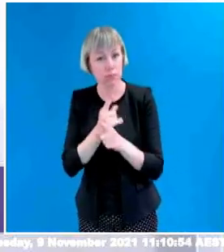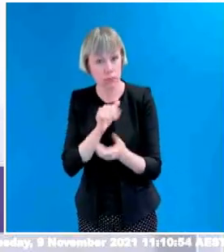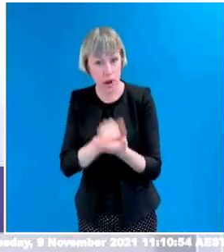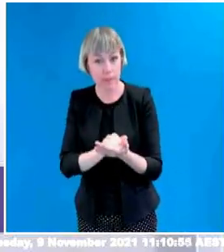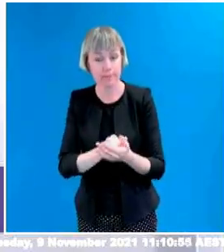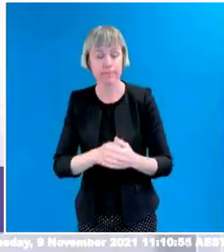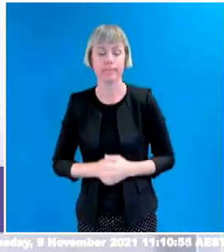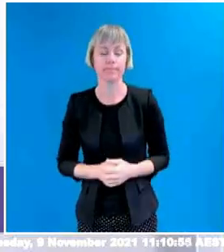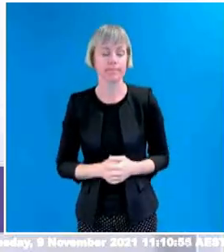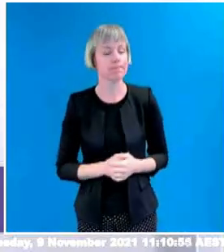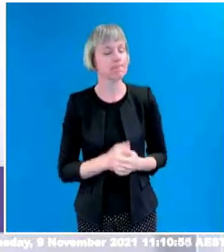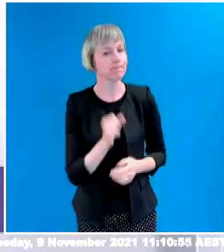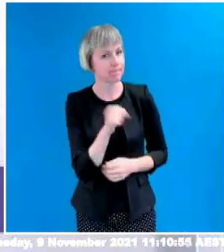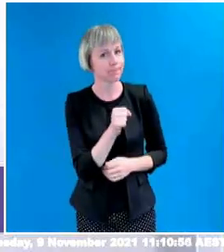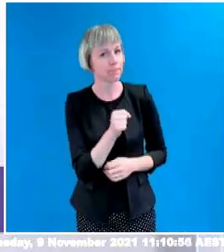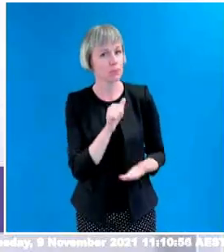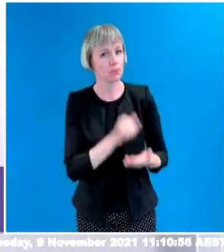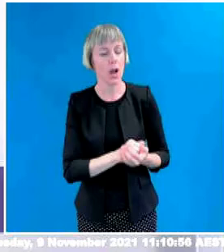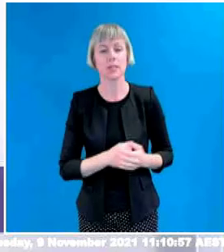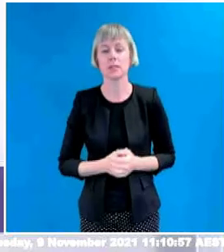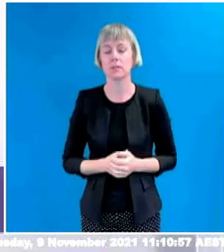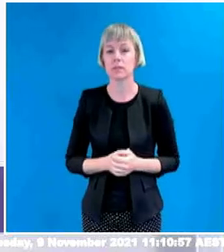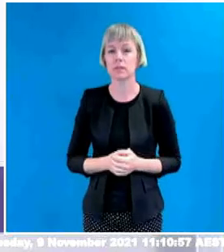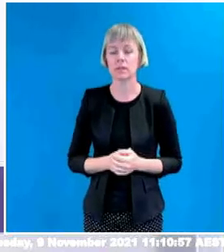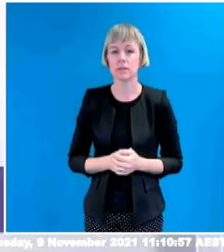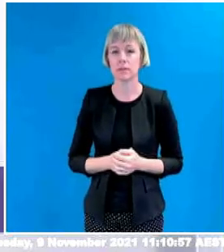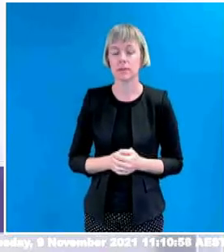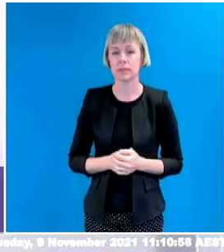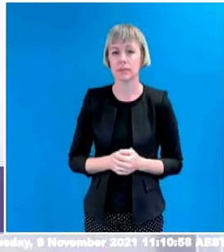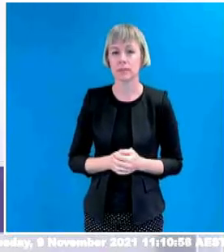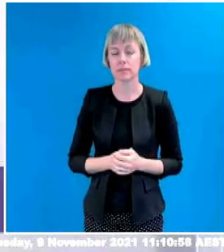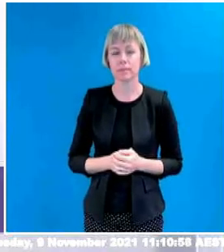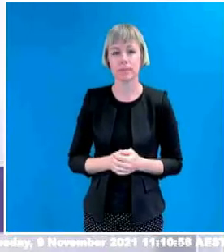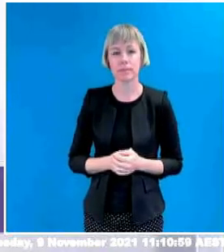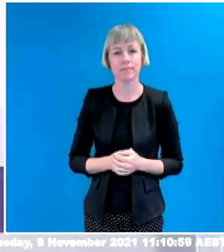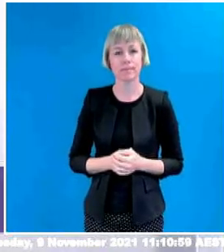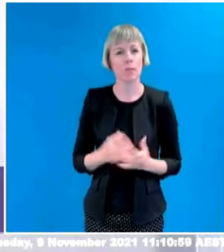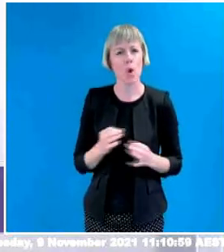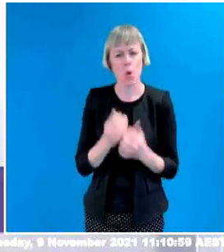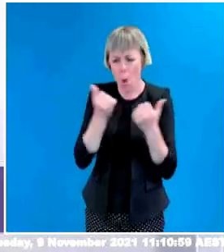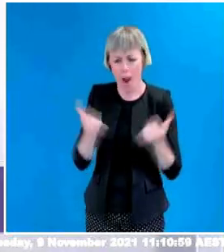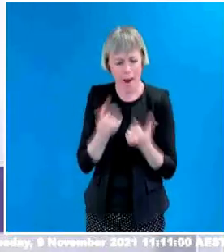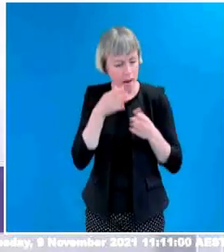top-down approach. The critique we are making around the lack of focus on the rights